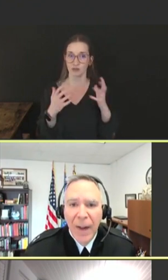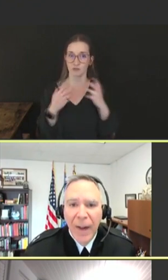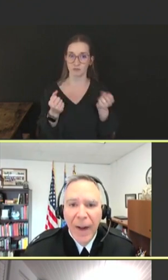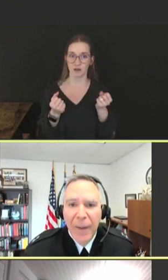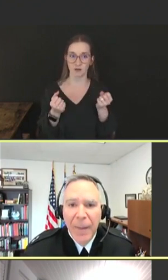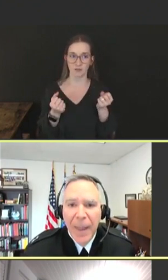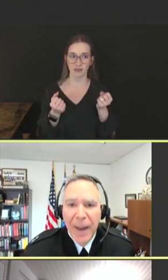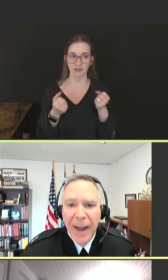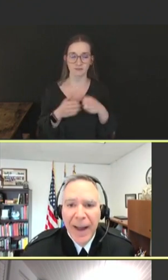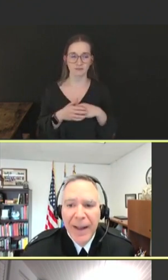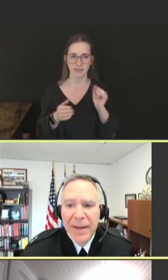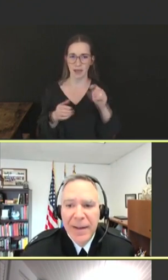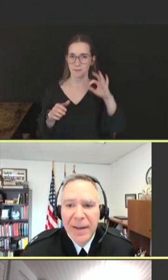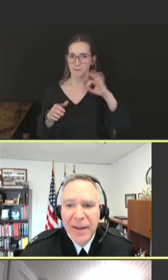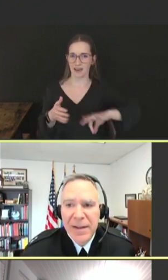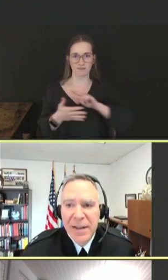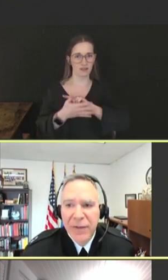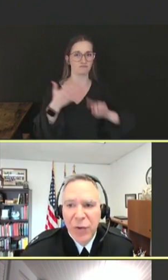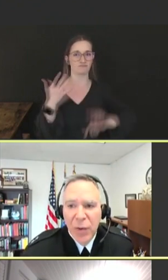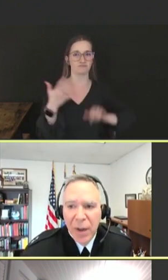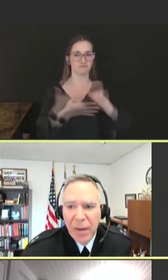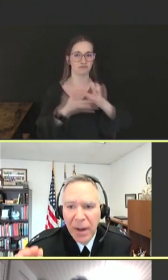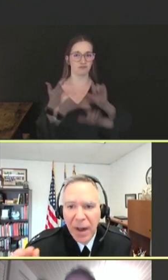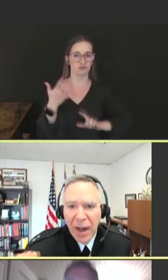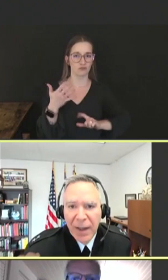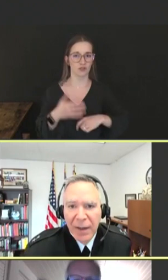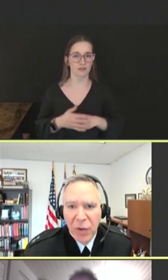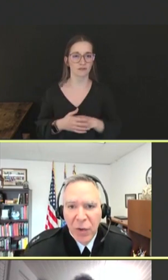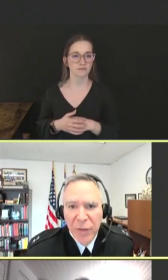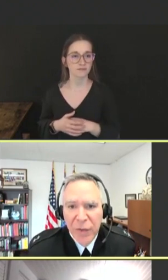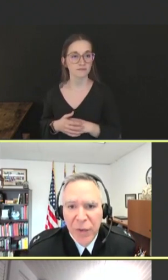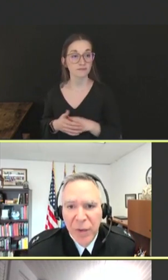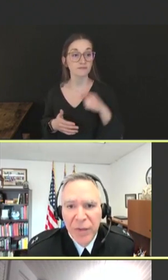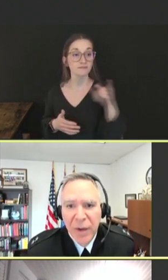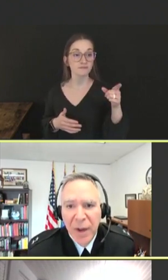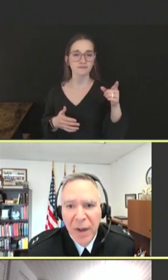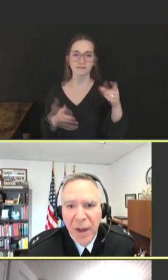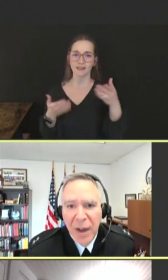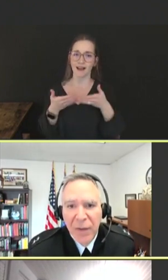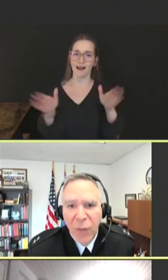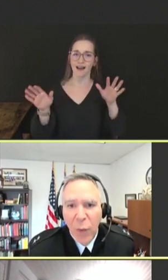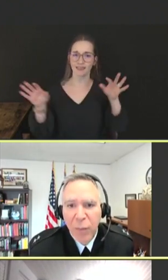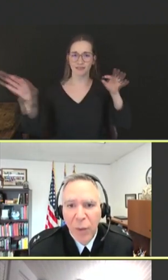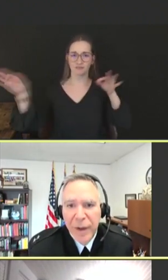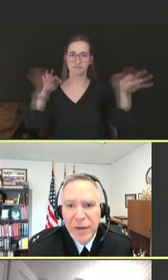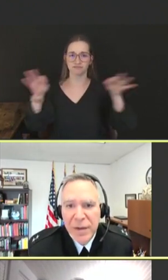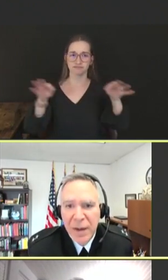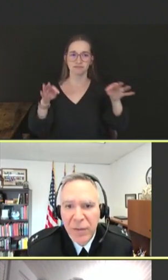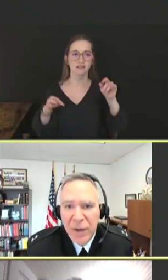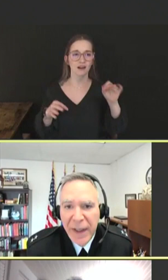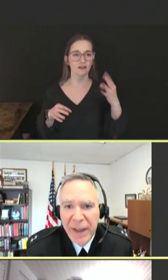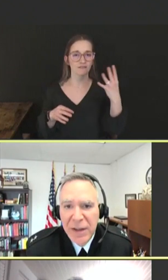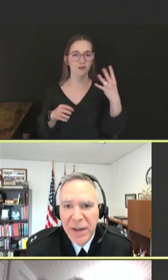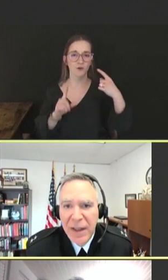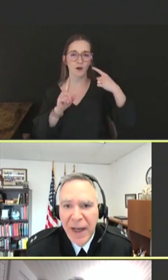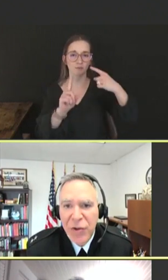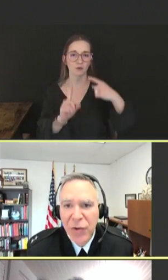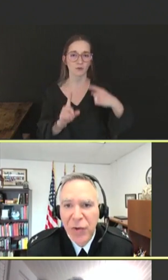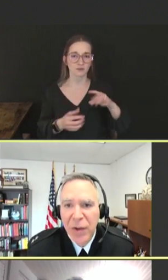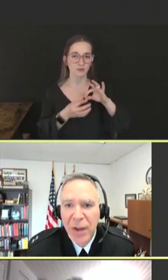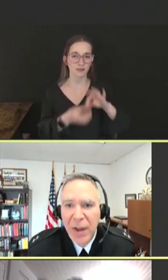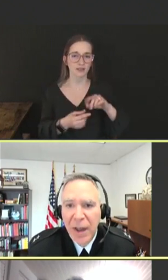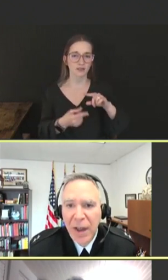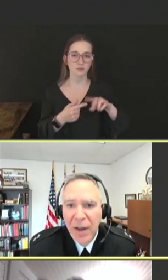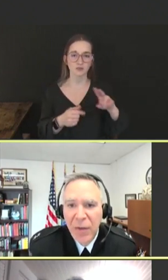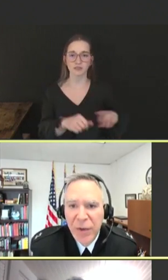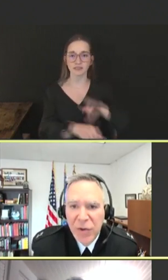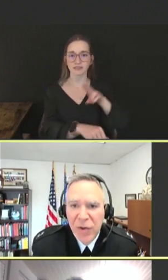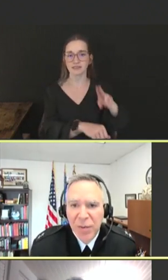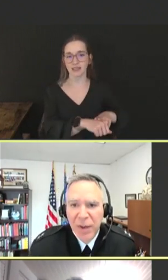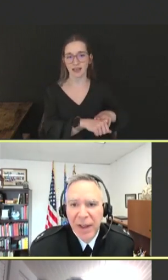And this gives you a high level overview of four points related to the national research plan,